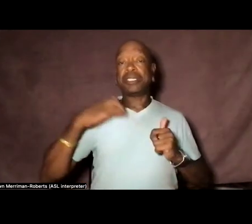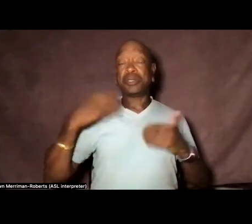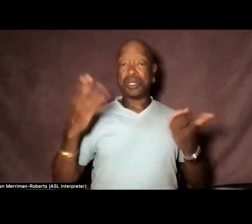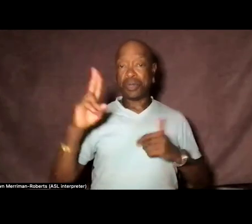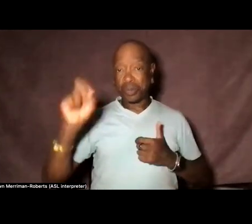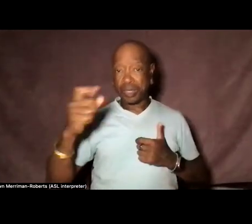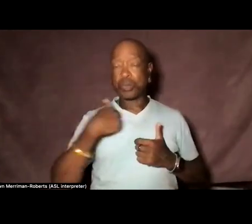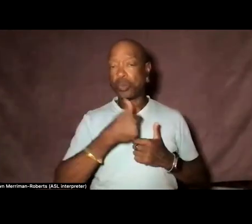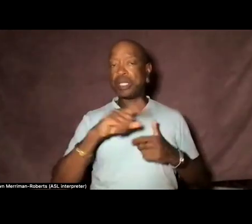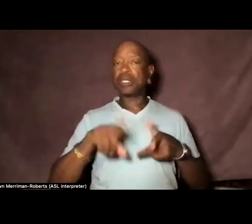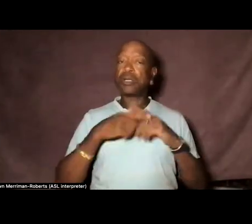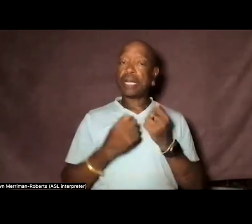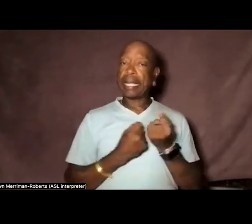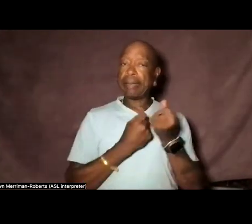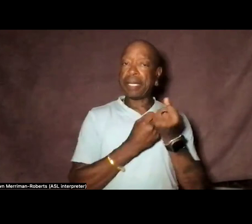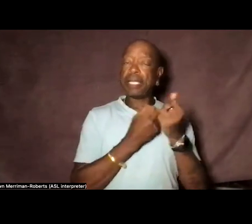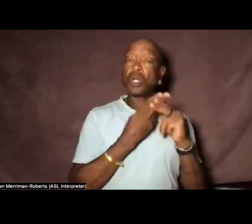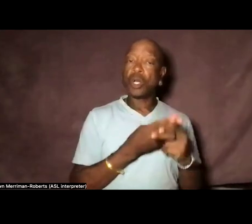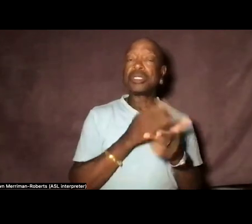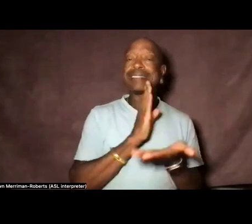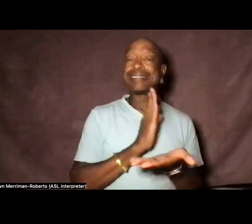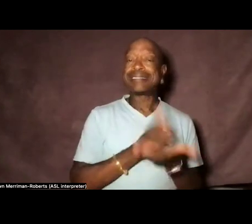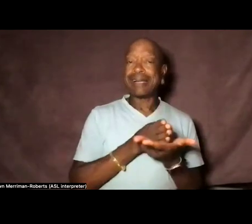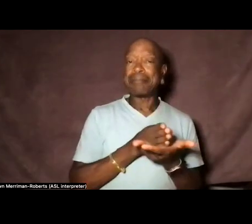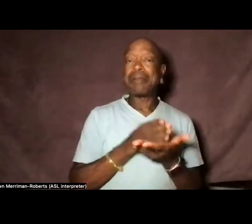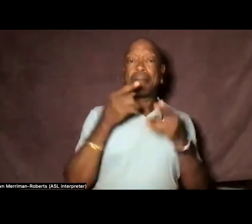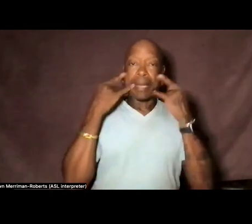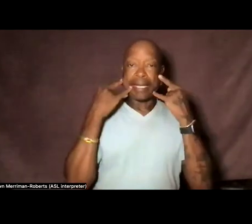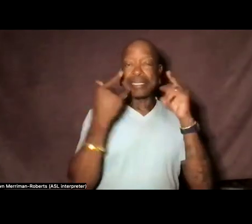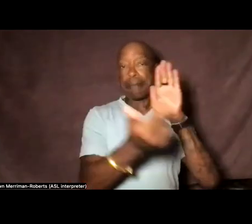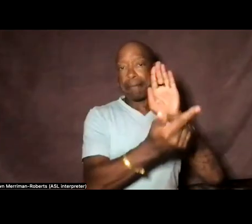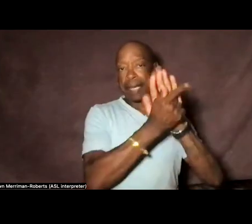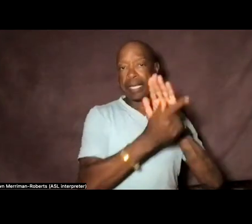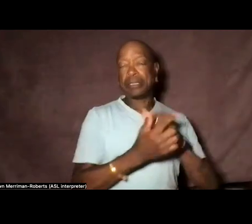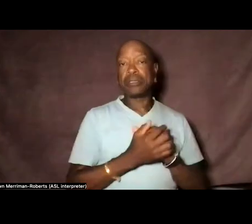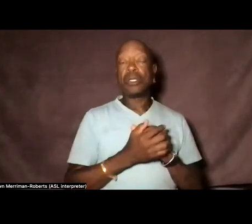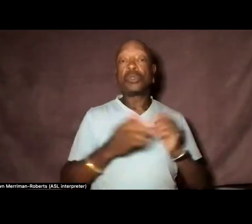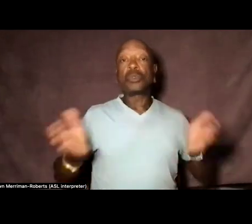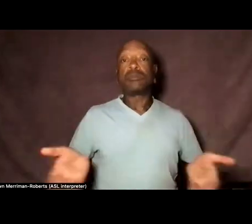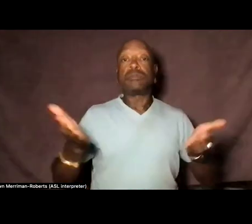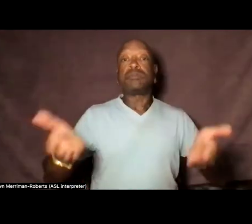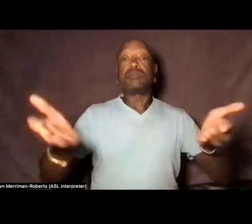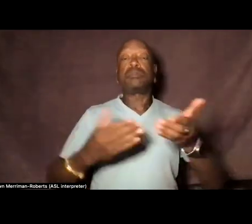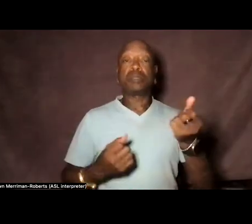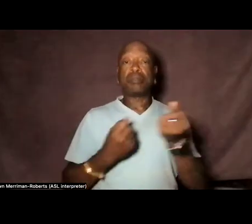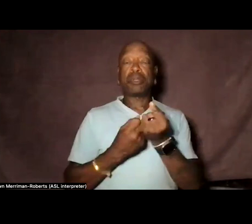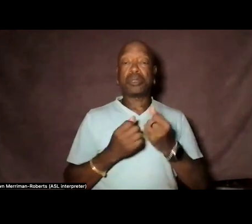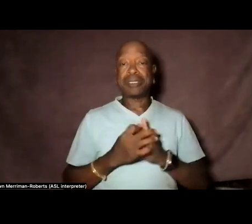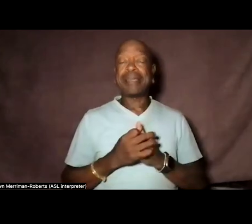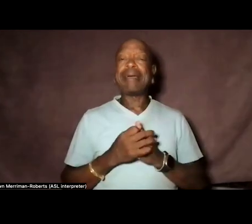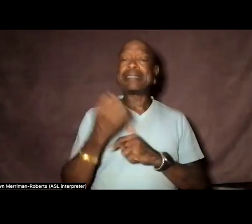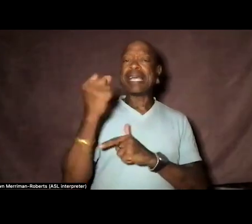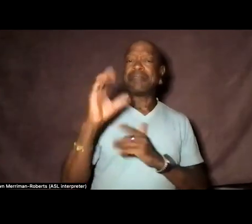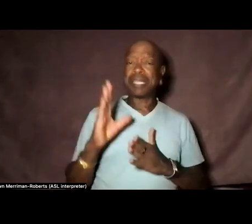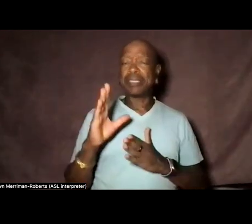a campaign called stop Mask bans to mobilize supports as advocates organize action locally